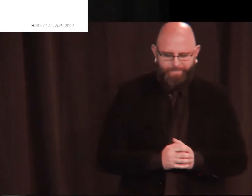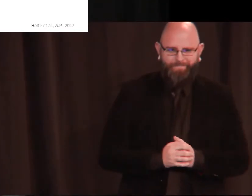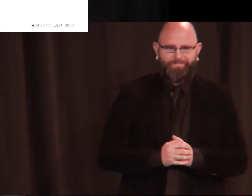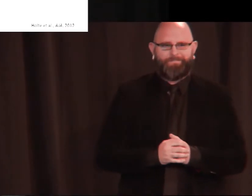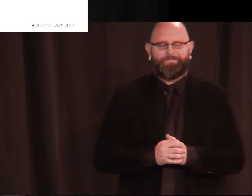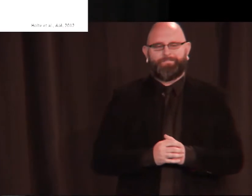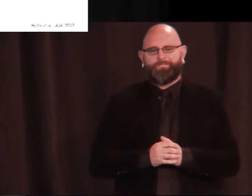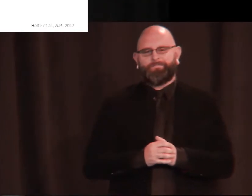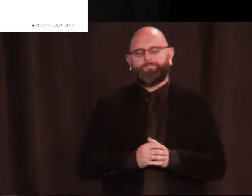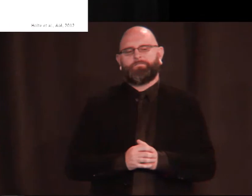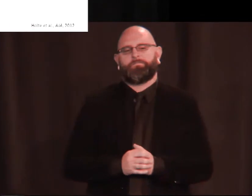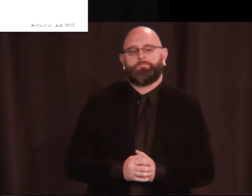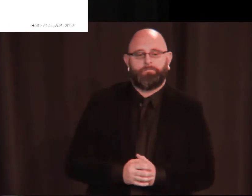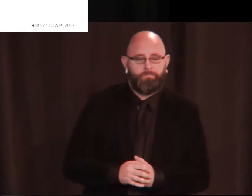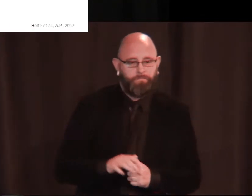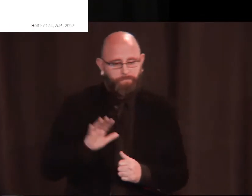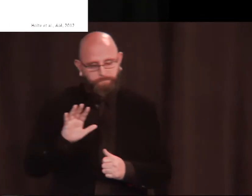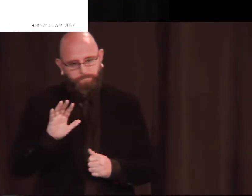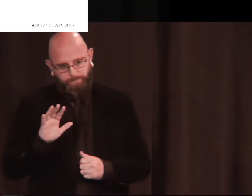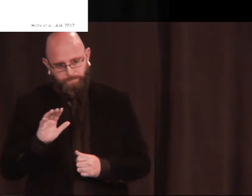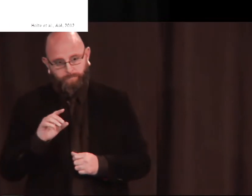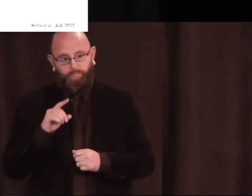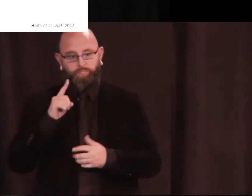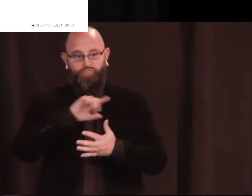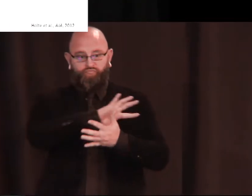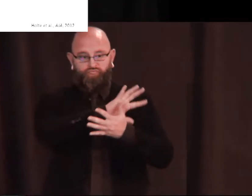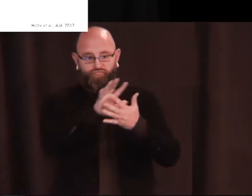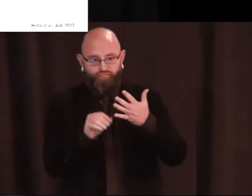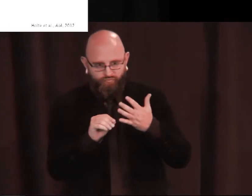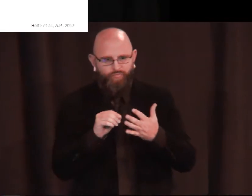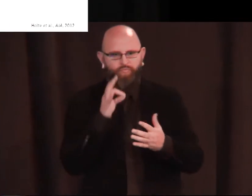So, what are the implications here for this research?